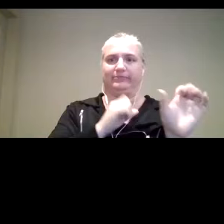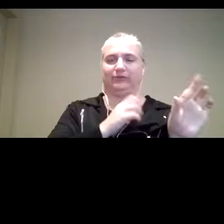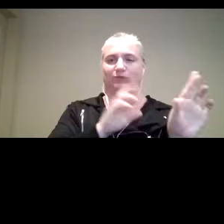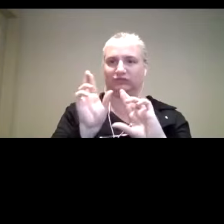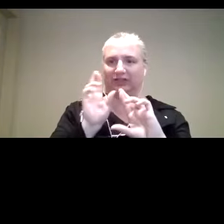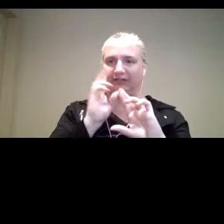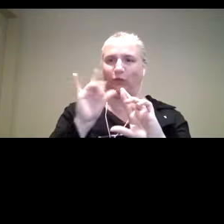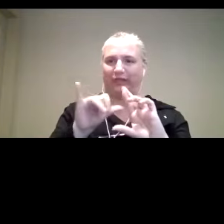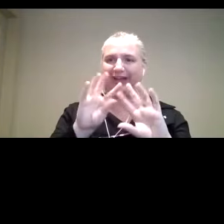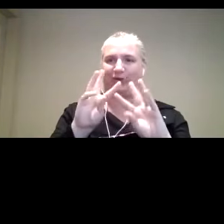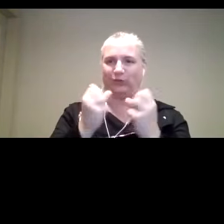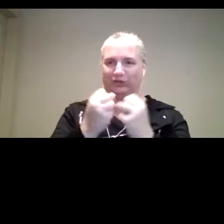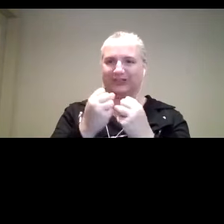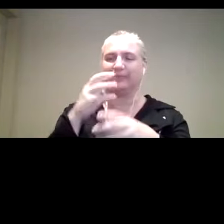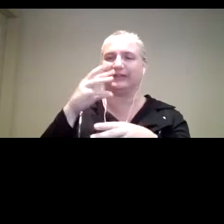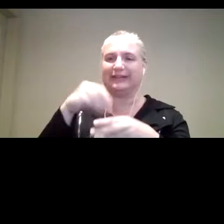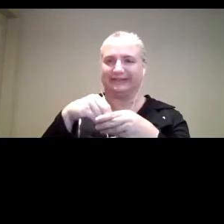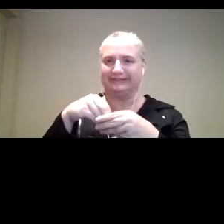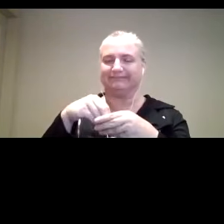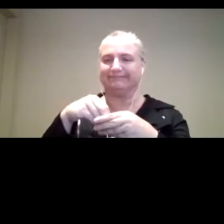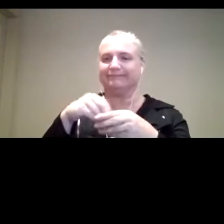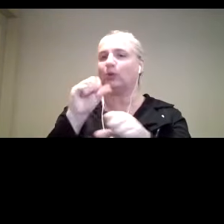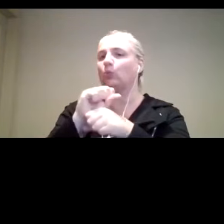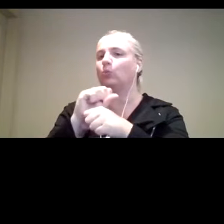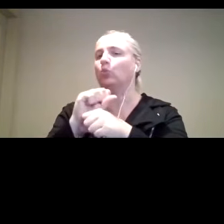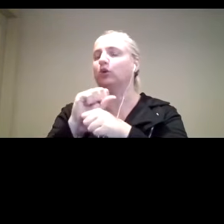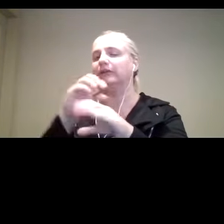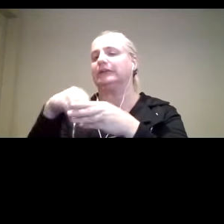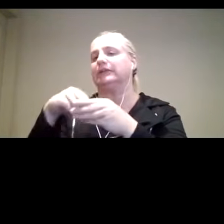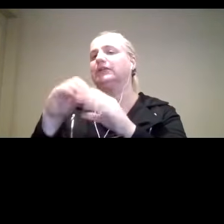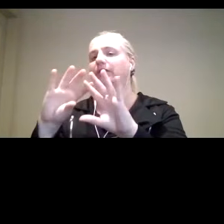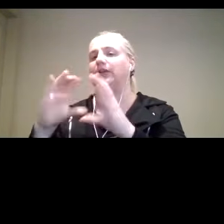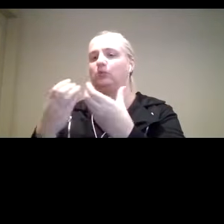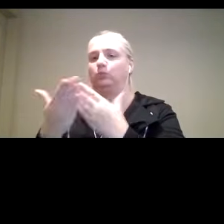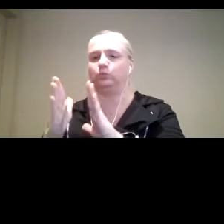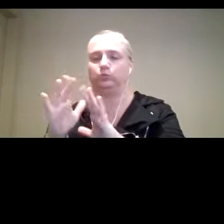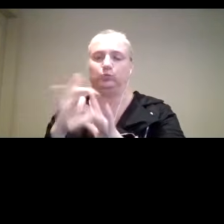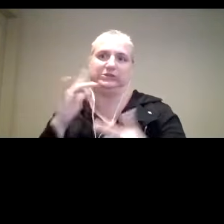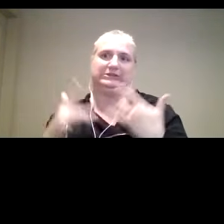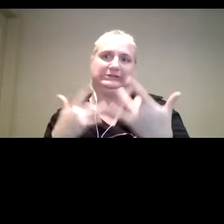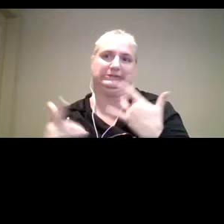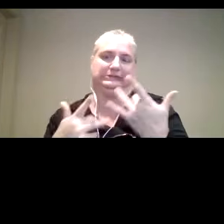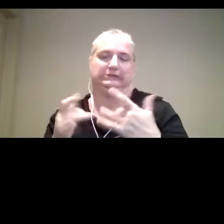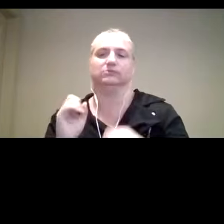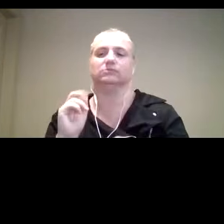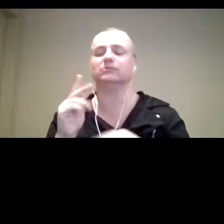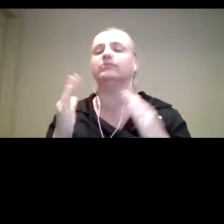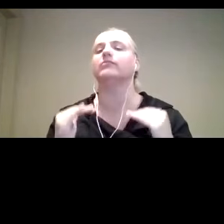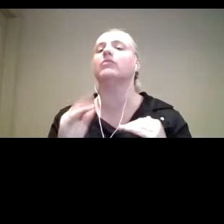for that work in the classroom. So, we're very, very excited about that. Another piece that UNI is also doing